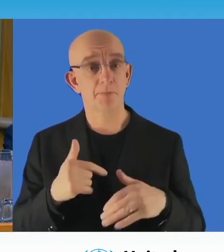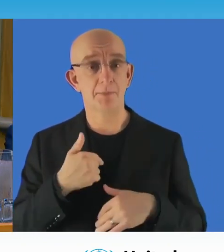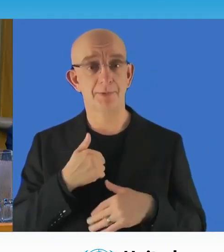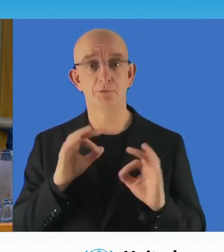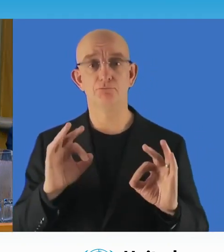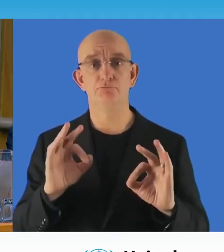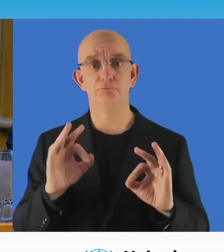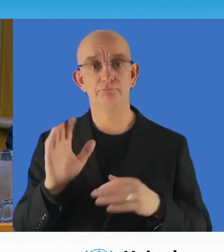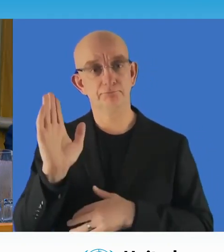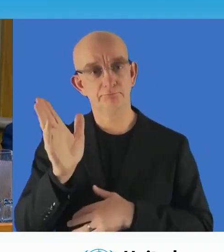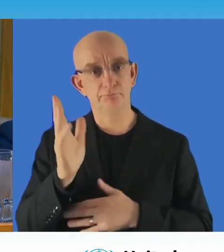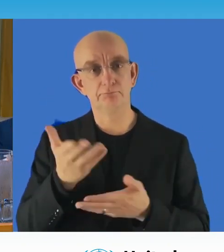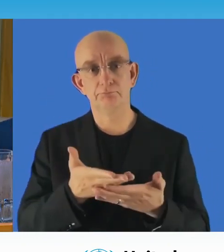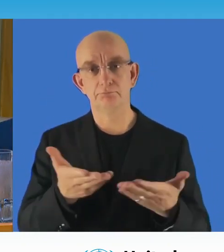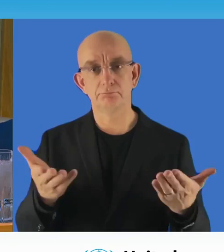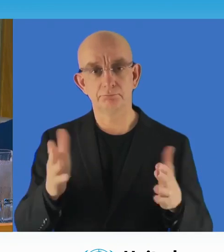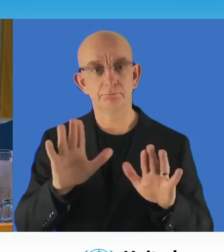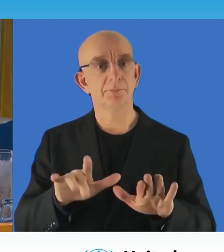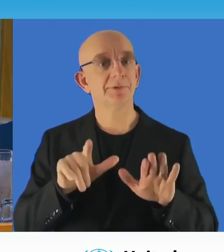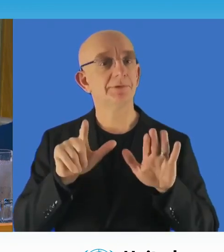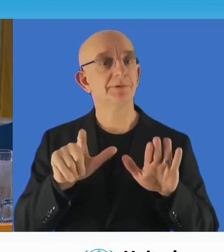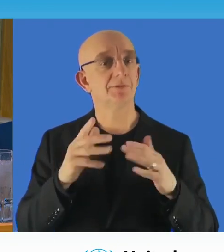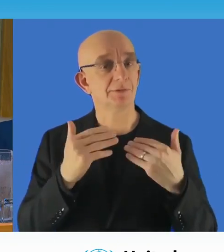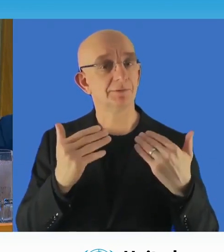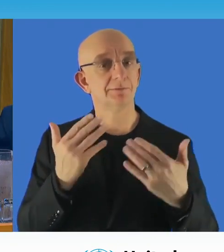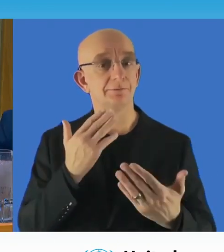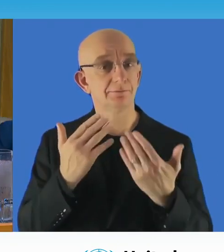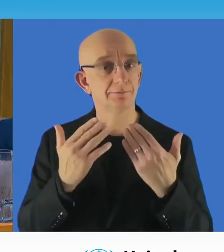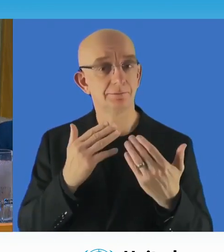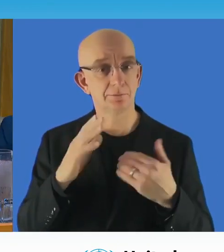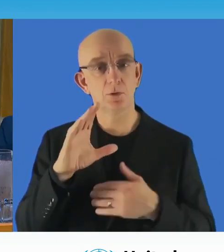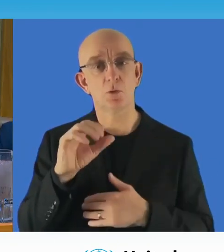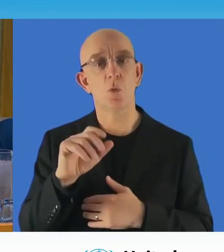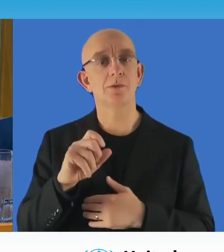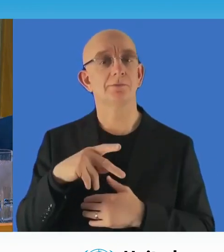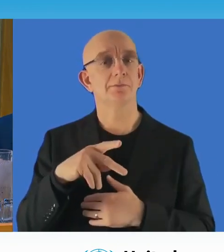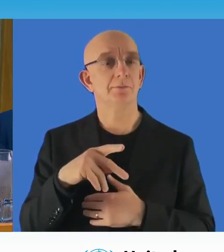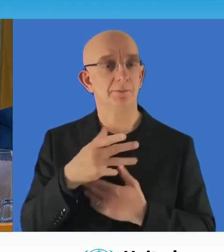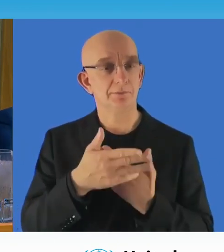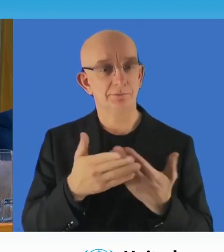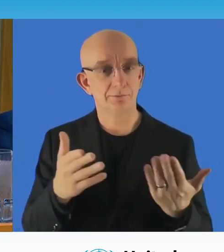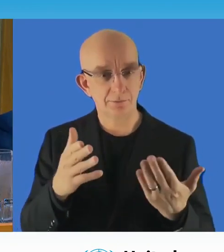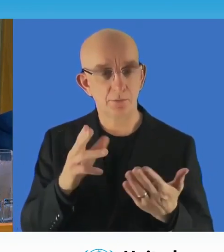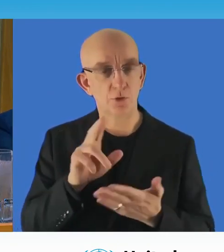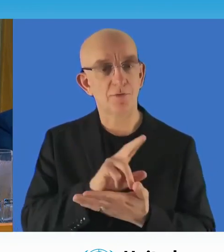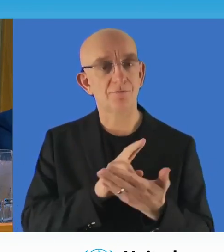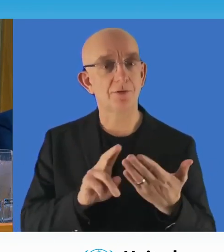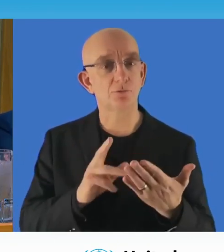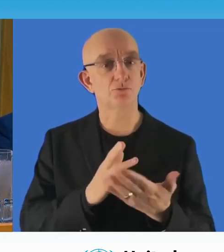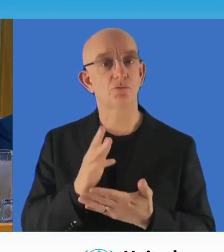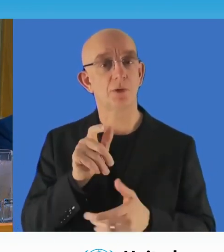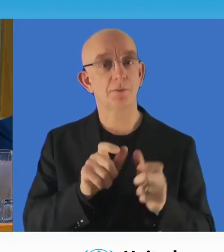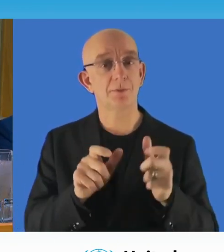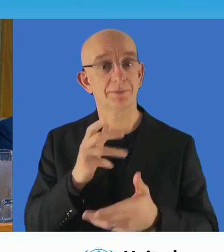on the rights of persons with disabilities as the chair said earlier today we stand at the critical